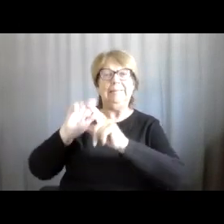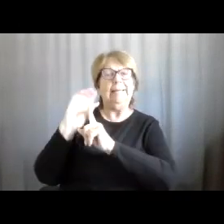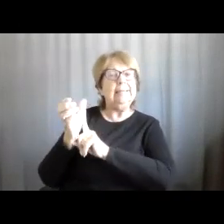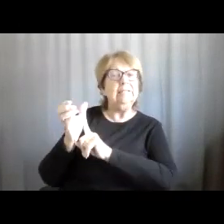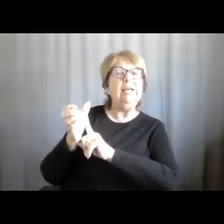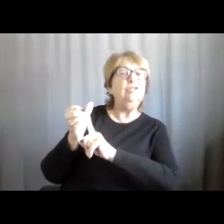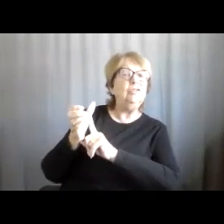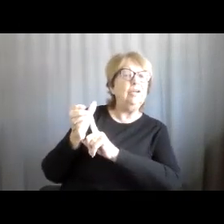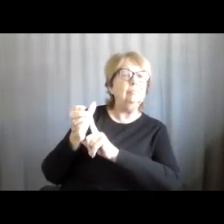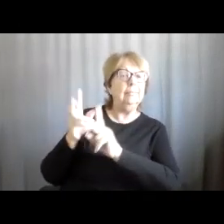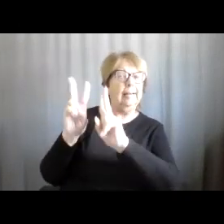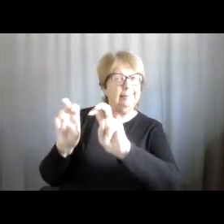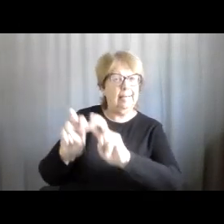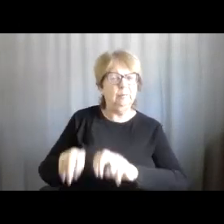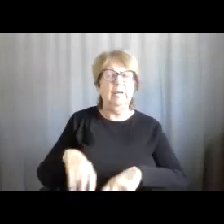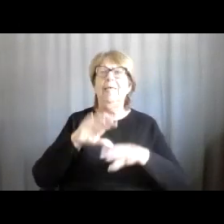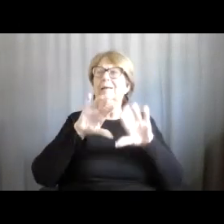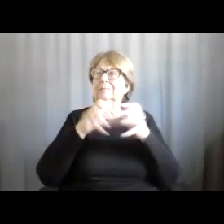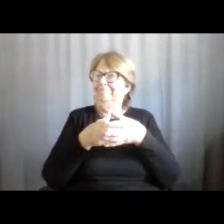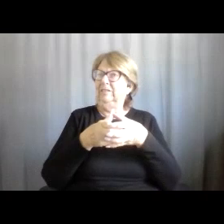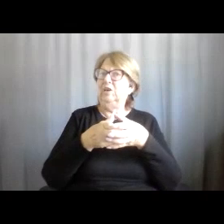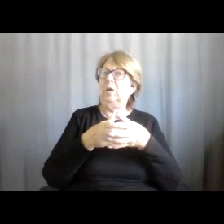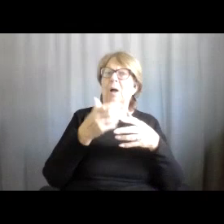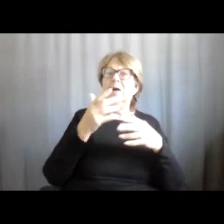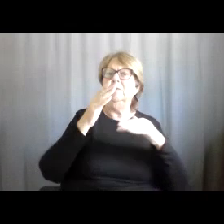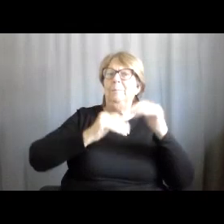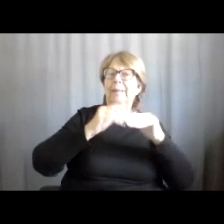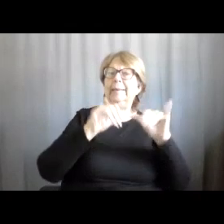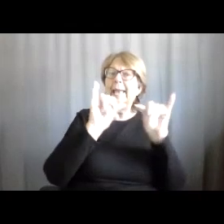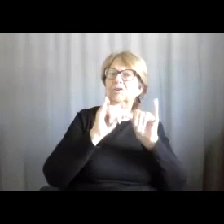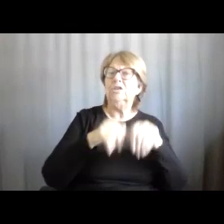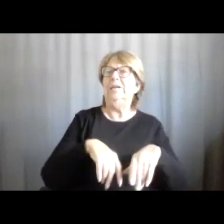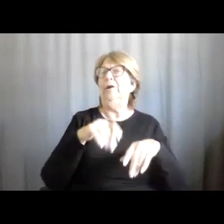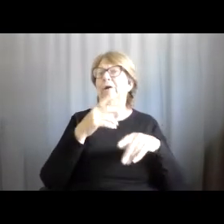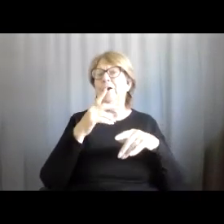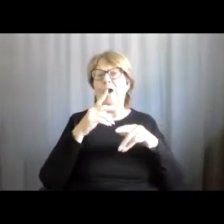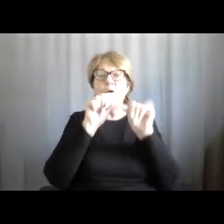engineers and architects assessing DES managed buildings on and off campus.